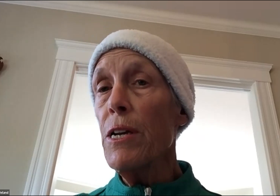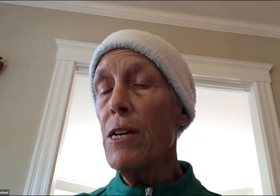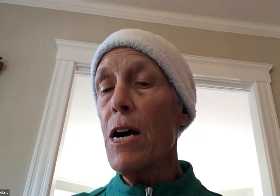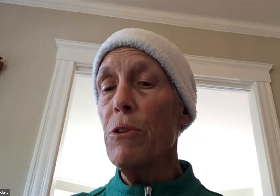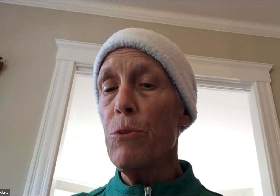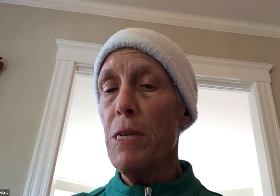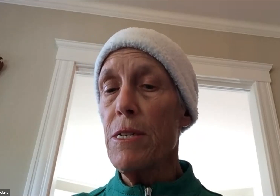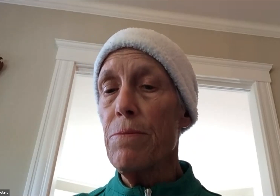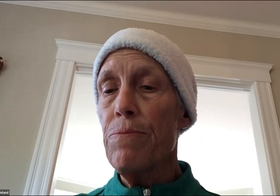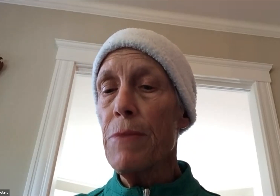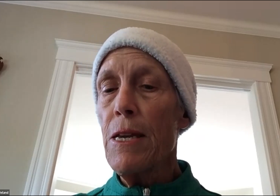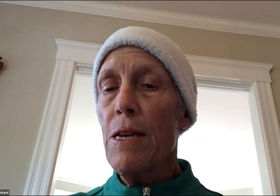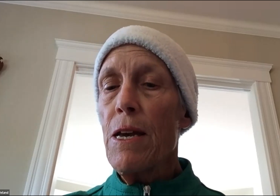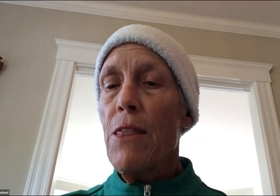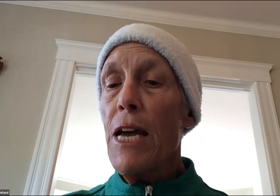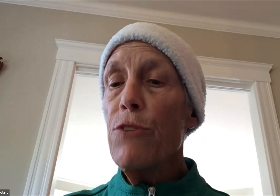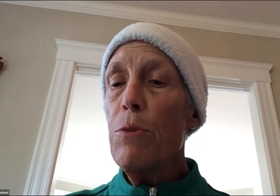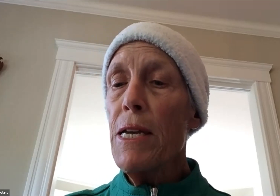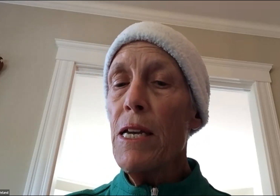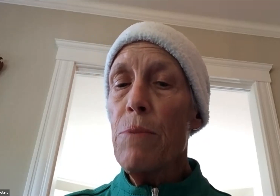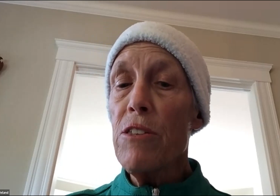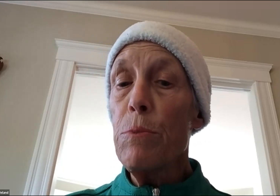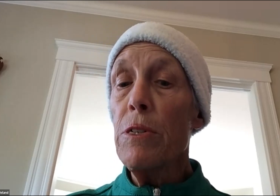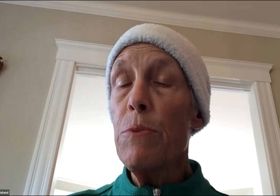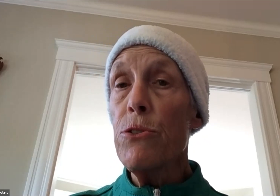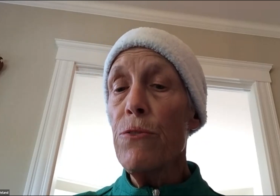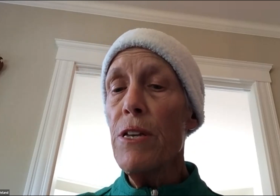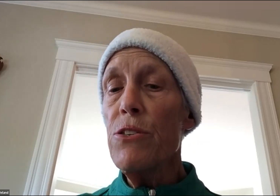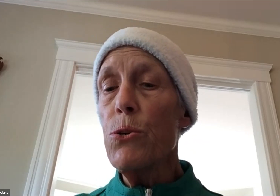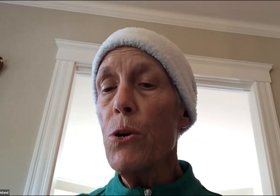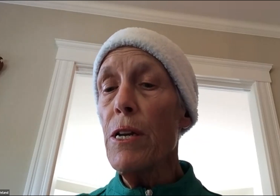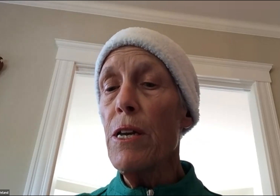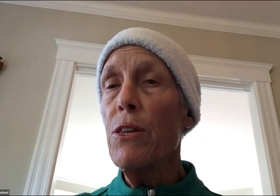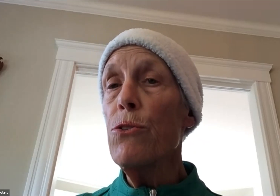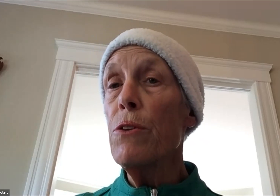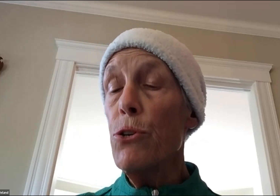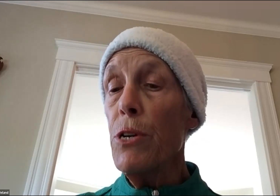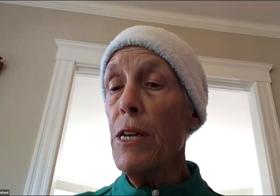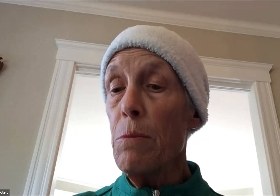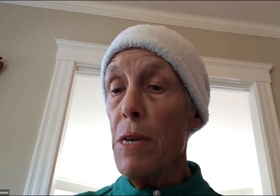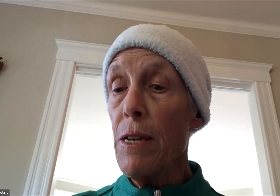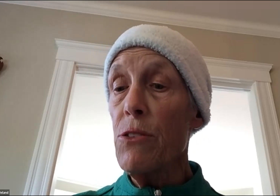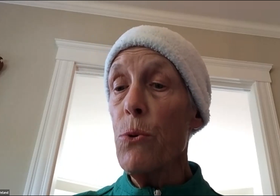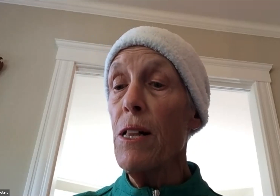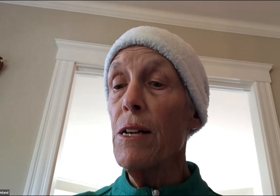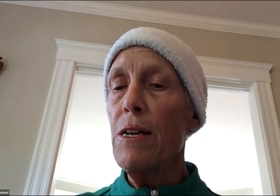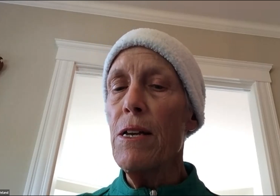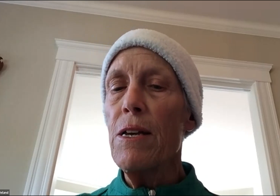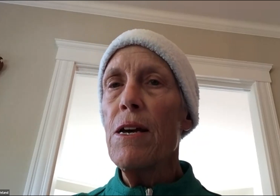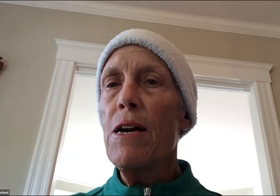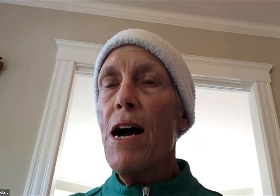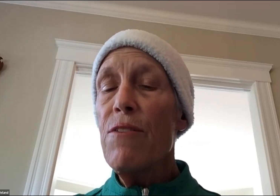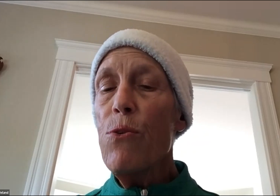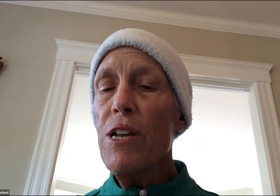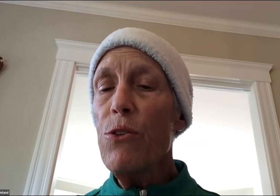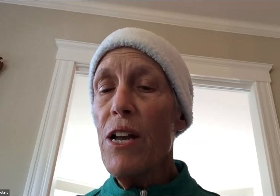enduring accomplishment. Thank you for making it possible to preserve his story and those of Judy and Deck as well.